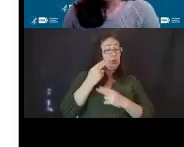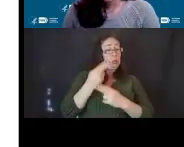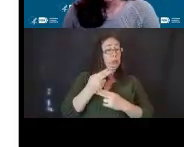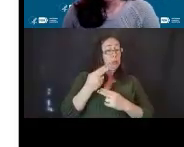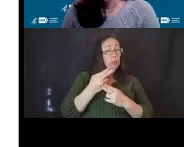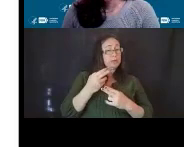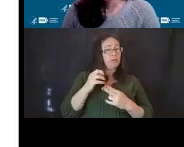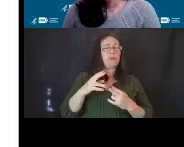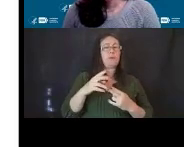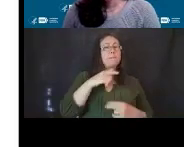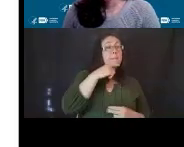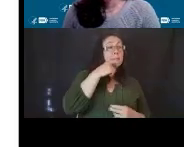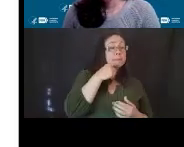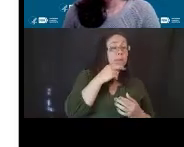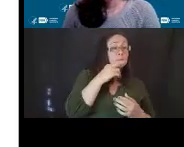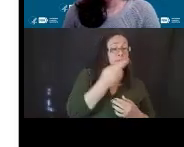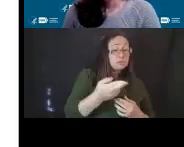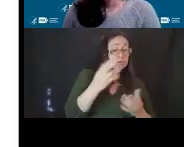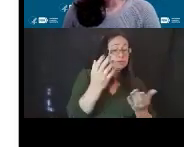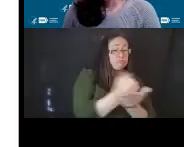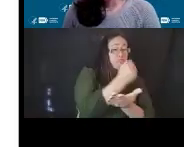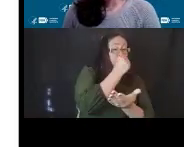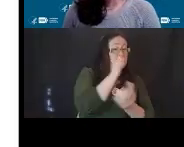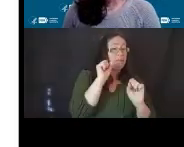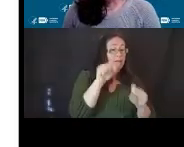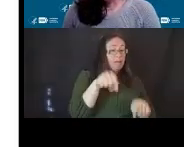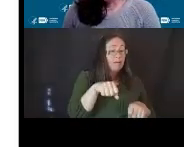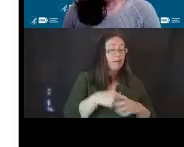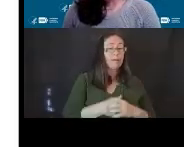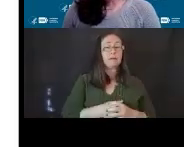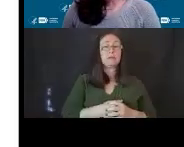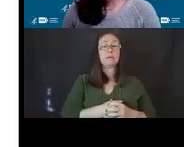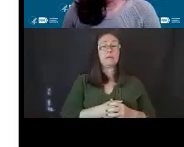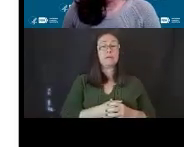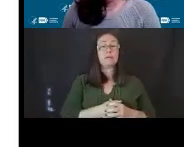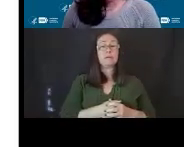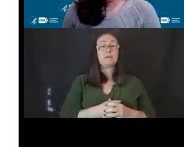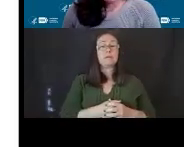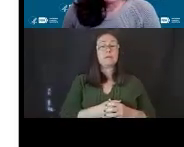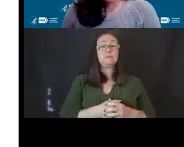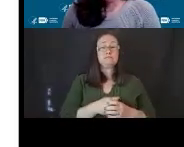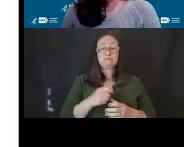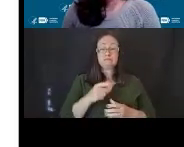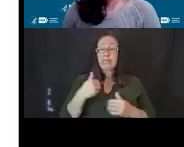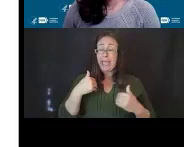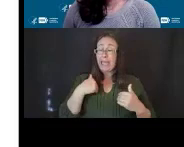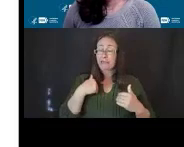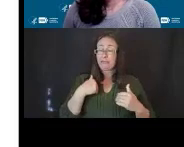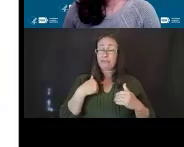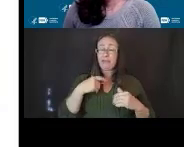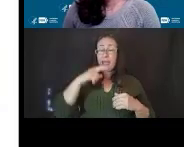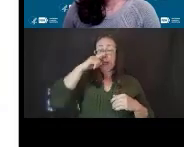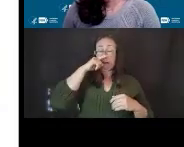and getting ready to submit your own grants when you go to independence,